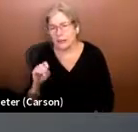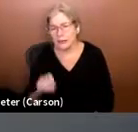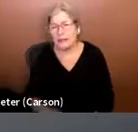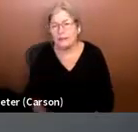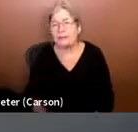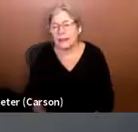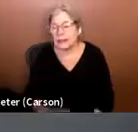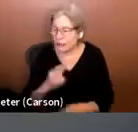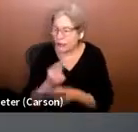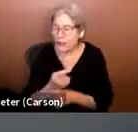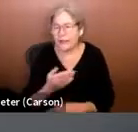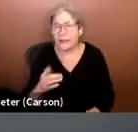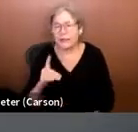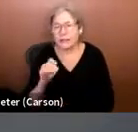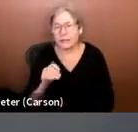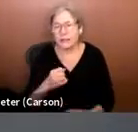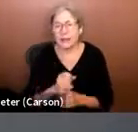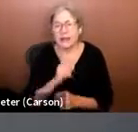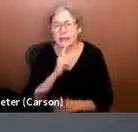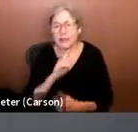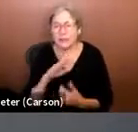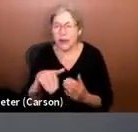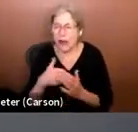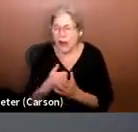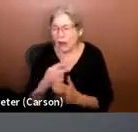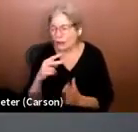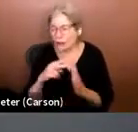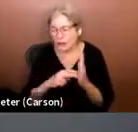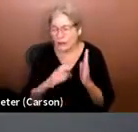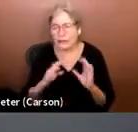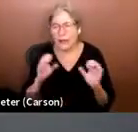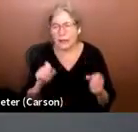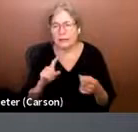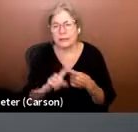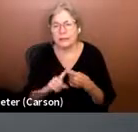thing to do to make sure that all readers are able to access this book.